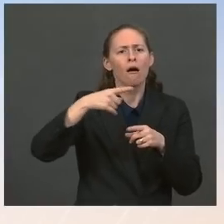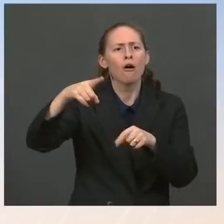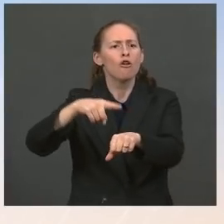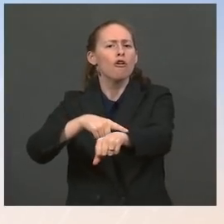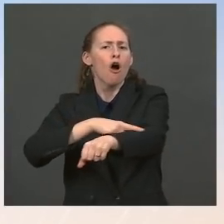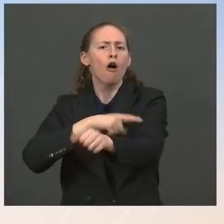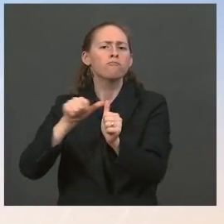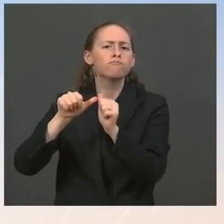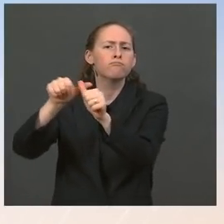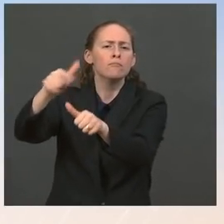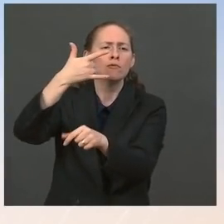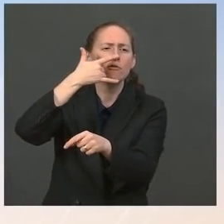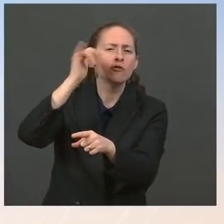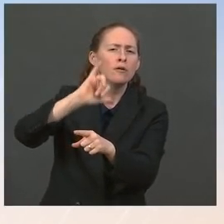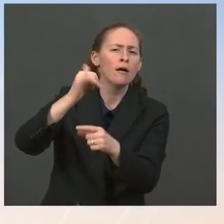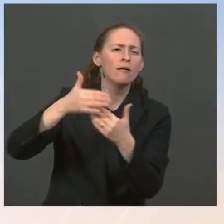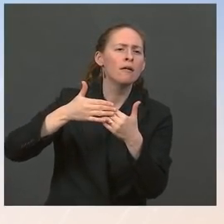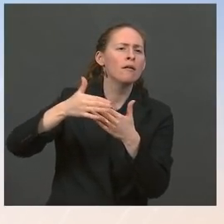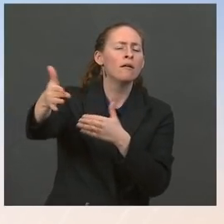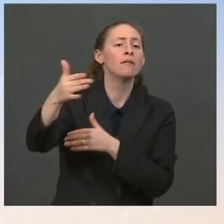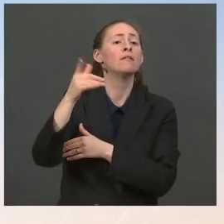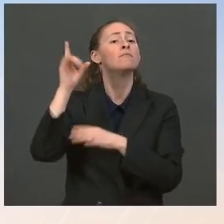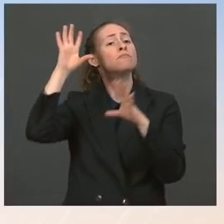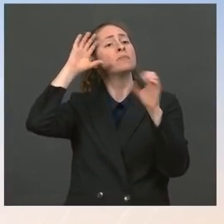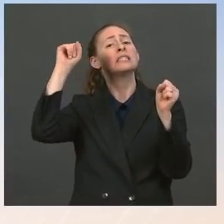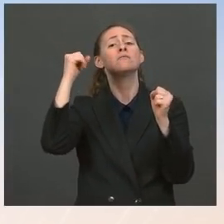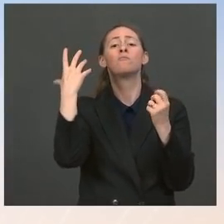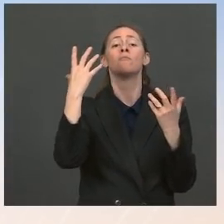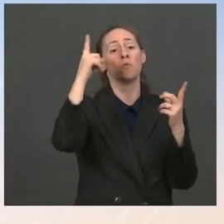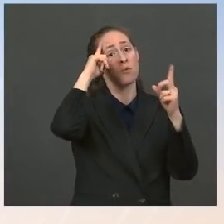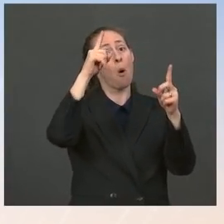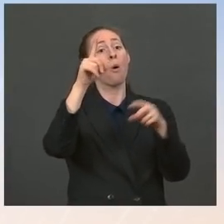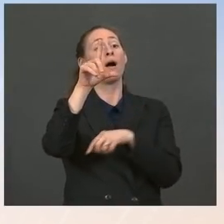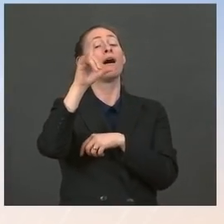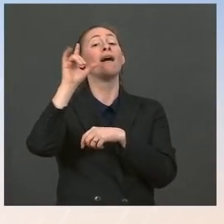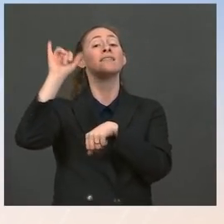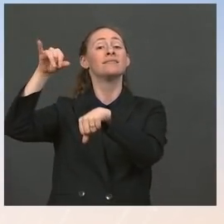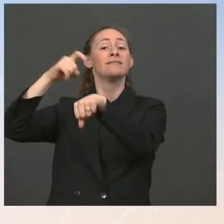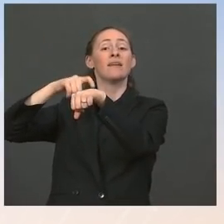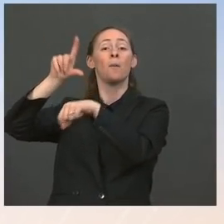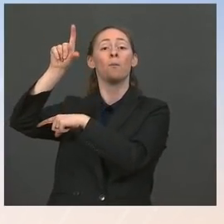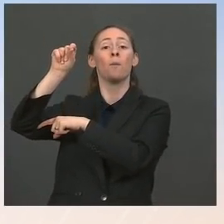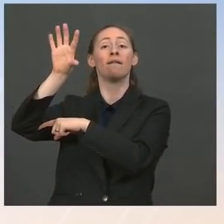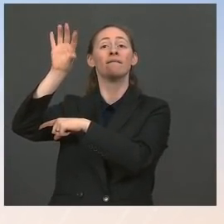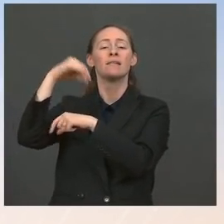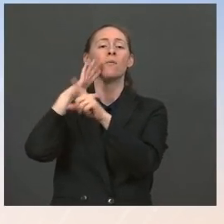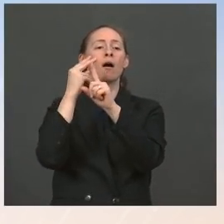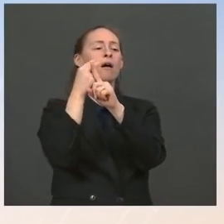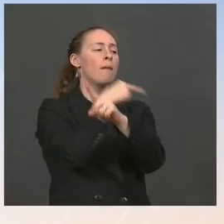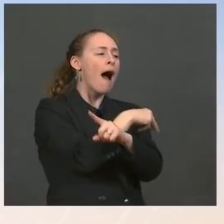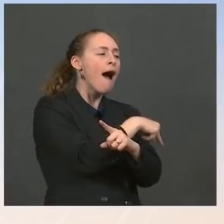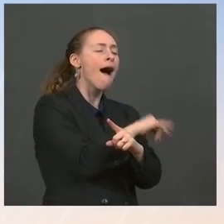Ms. Jean-Pierre: And we can do two more. The Press: Just to follow up on that: We were down in Mississippi talking to farmers who have had bridges close down in their area